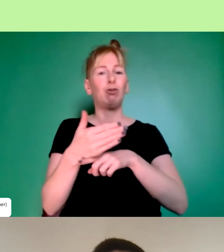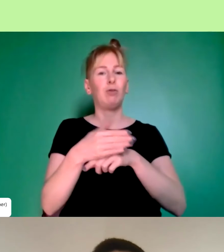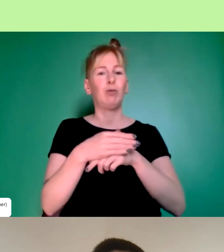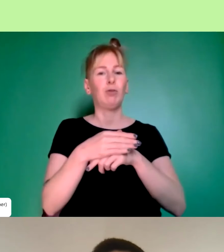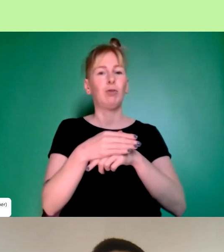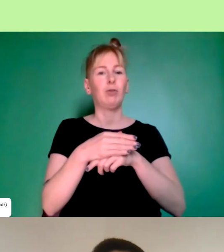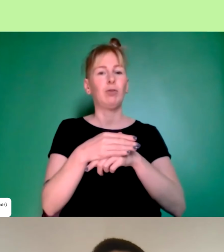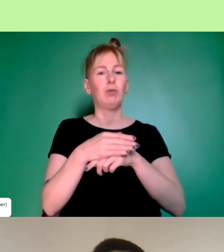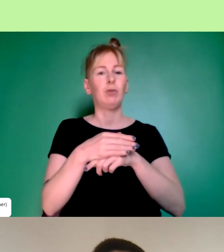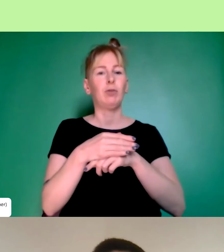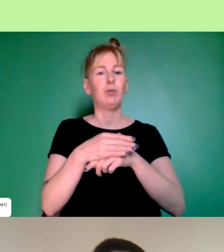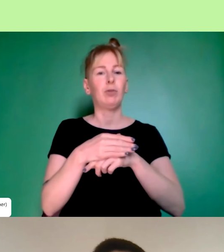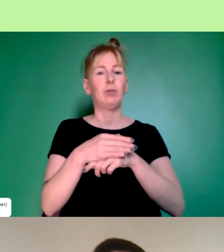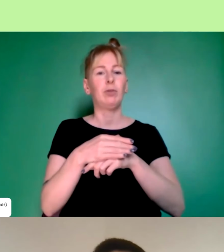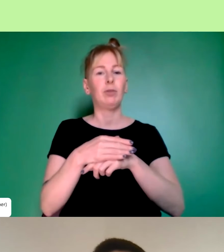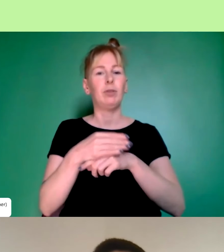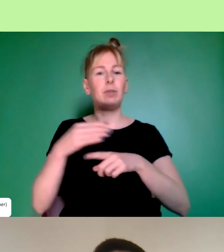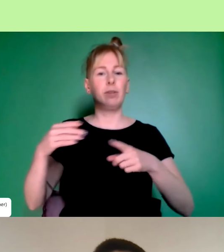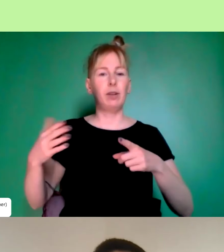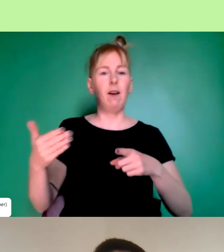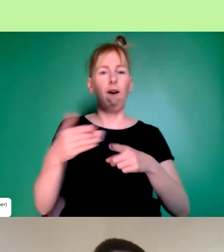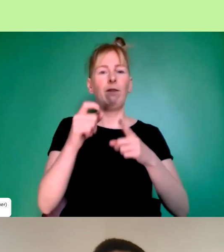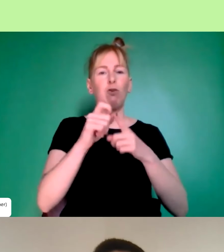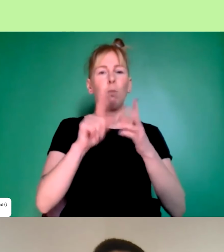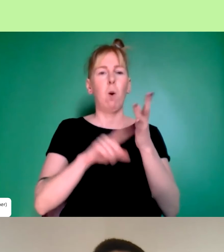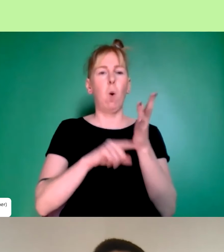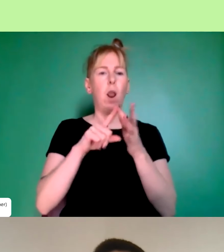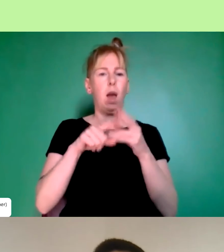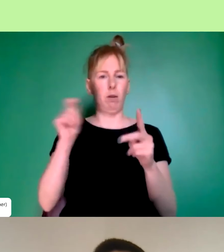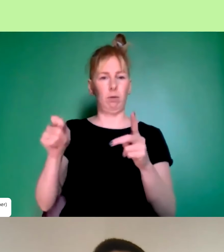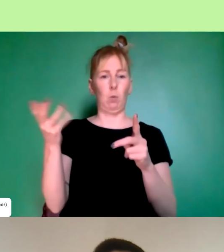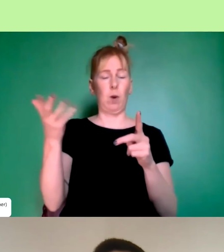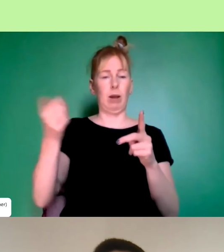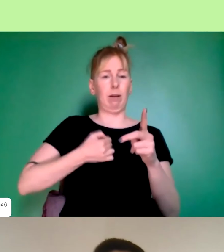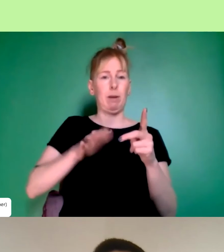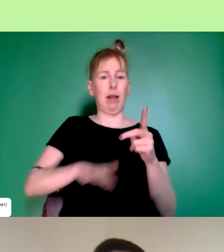one thing. This what they conflict with is the system because the government system is